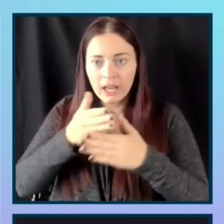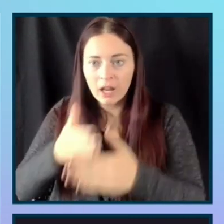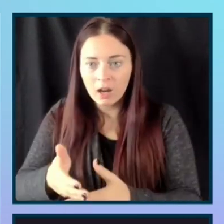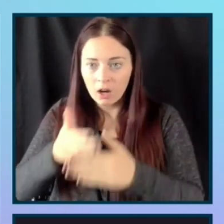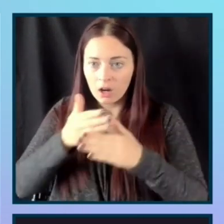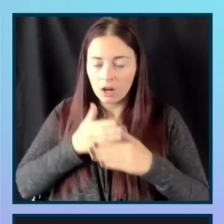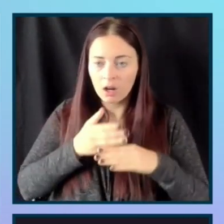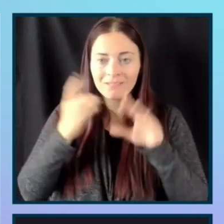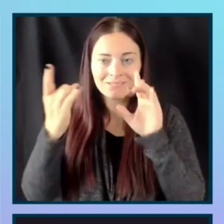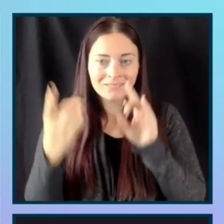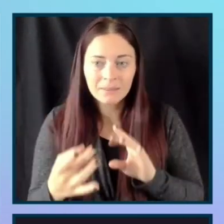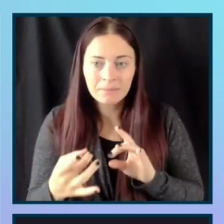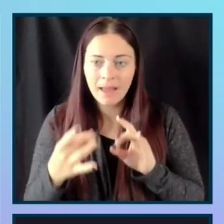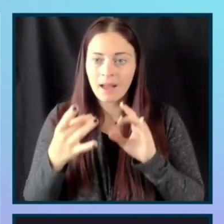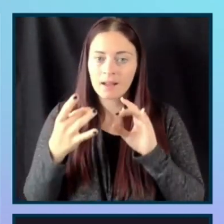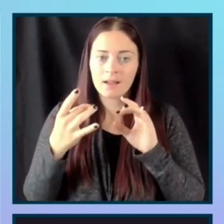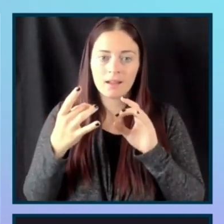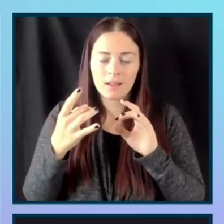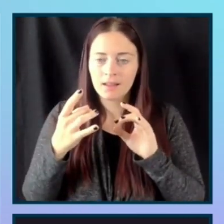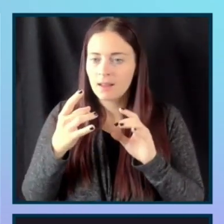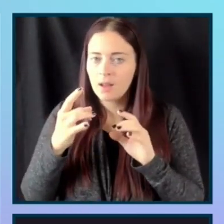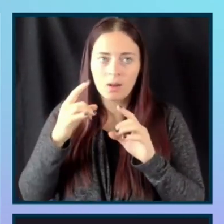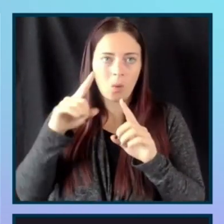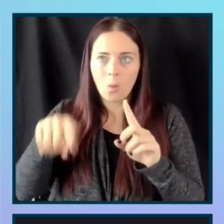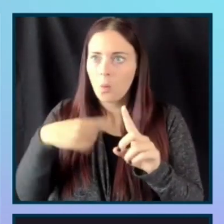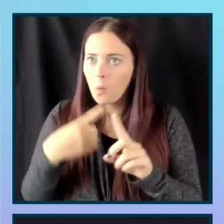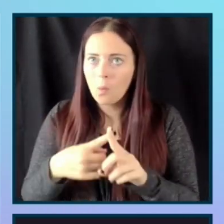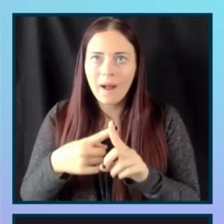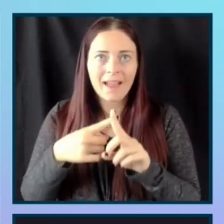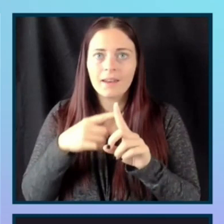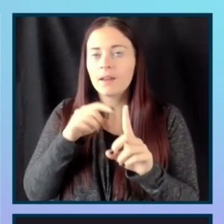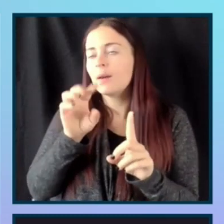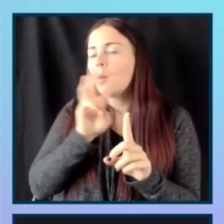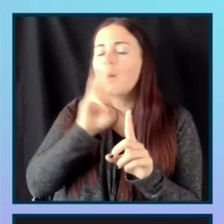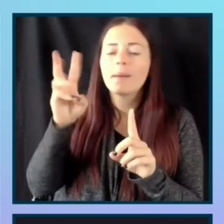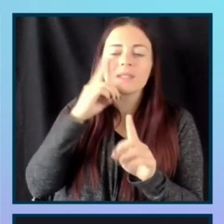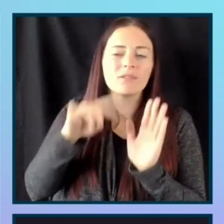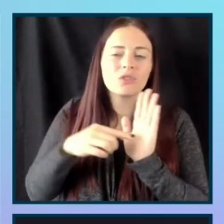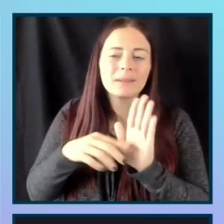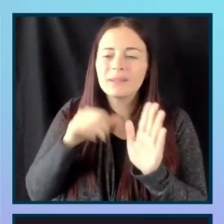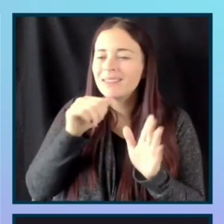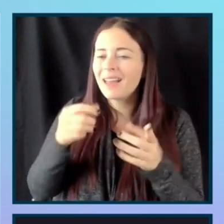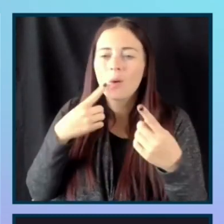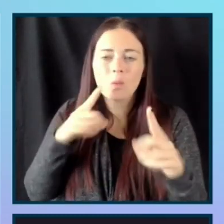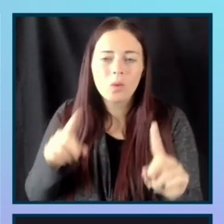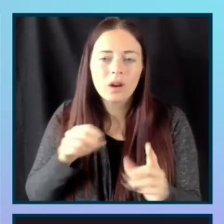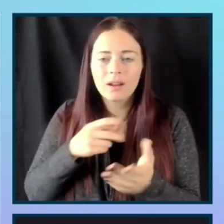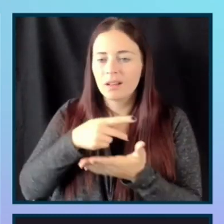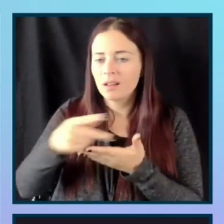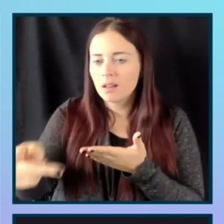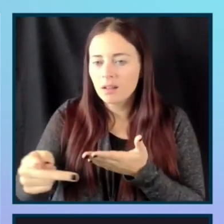of where they're being blocked, you can gain so much important information. Now I'm gonna make stop here and say,